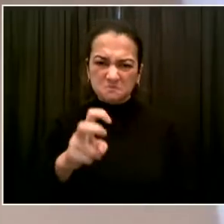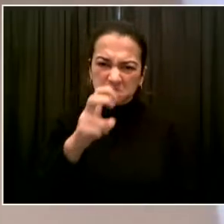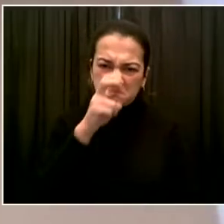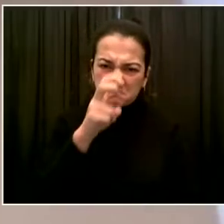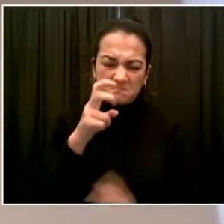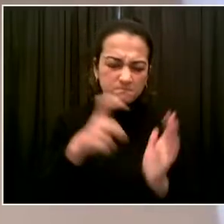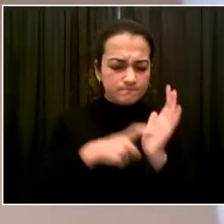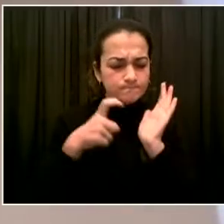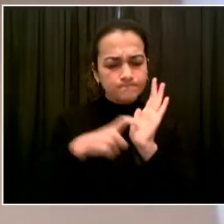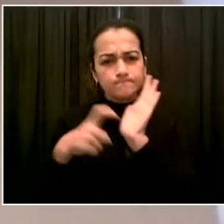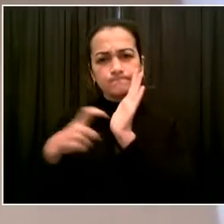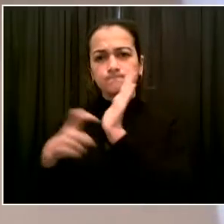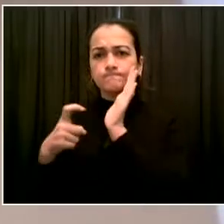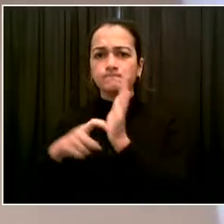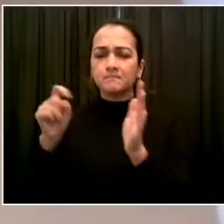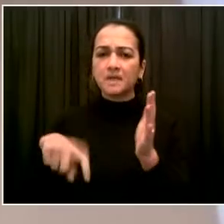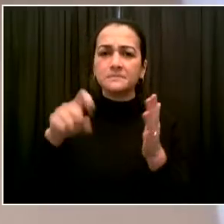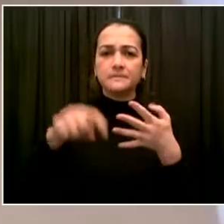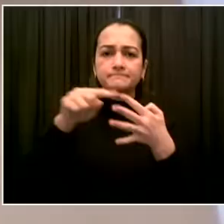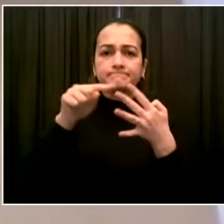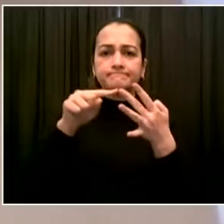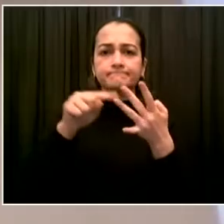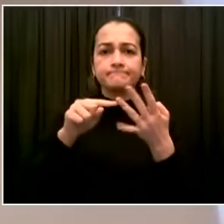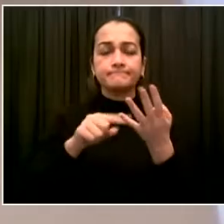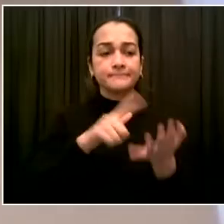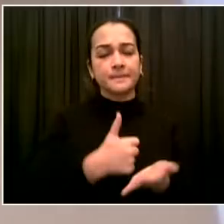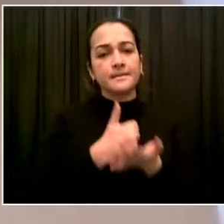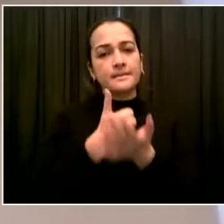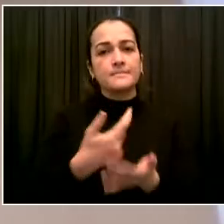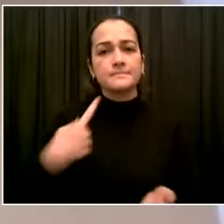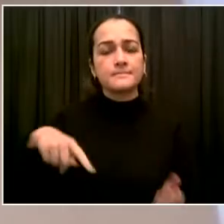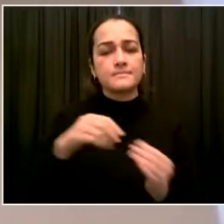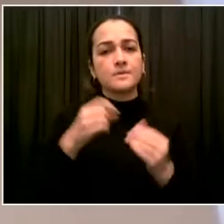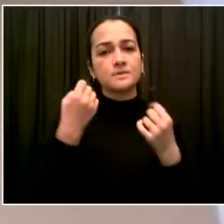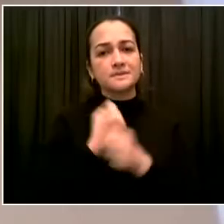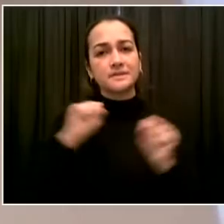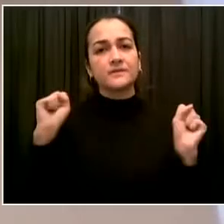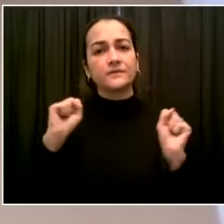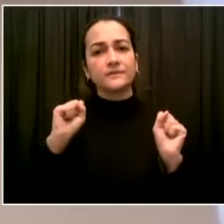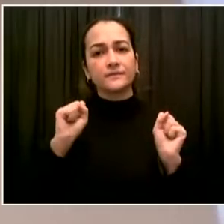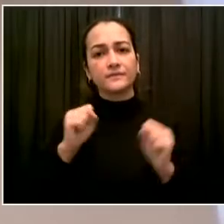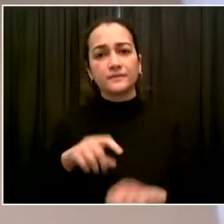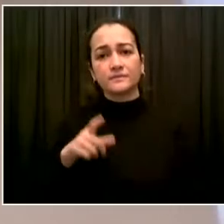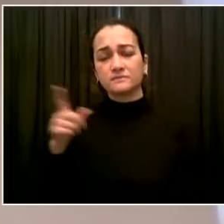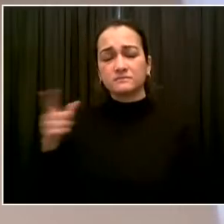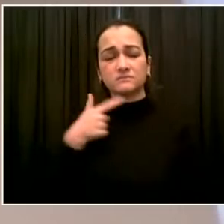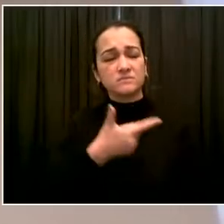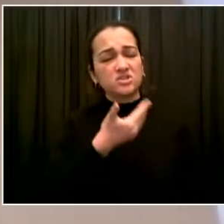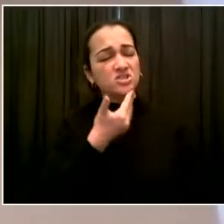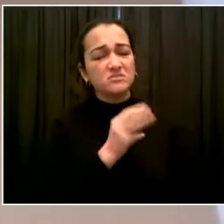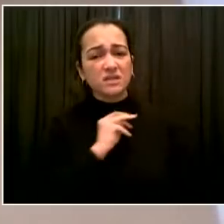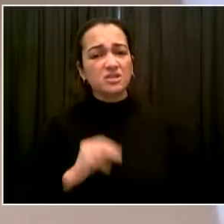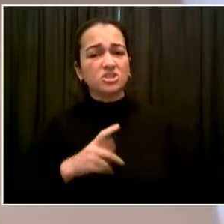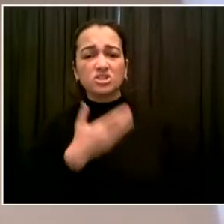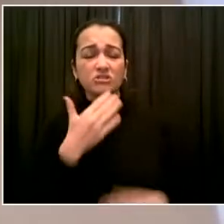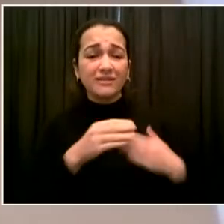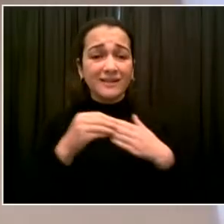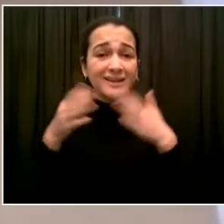WEEK AND SHE SAID YOU CUT THROUGH IT AND YOU ARE TALKING ON HOW MANDATES WOULD BE GOOD FOR SMALL USBINESSES. SHE SAID AND I AGREE WITH HER THAT YOU HAVE